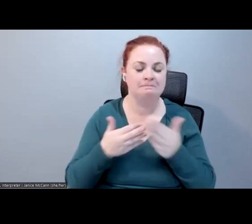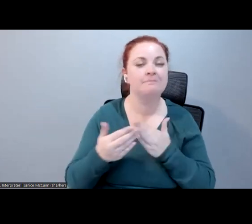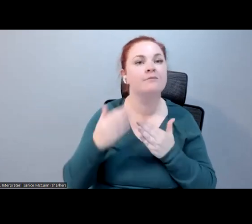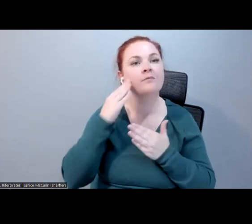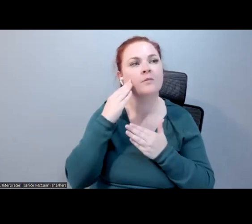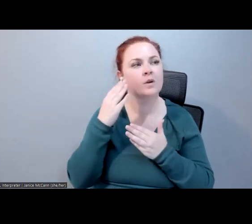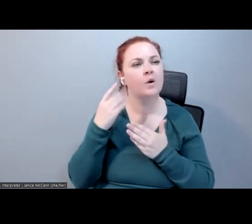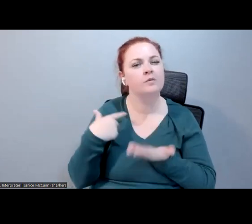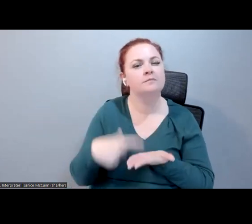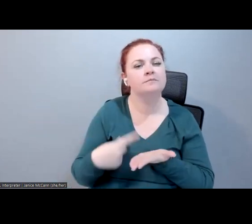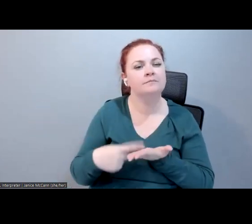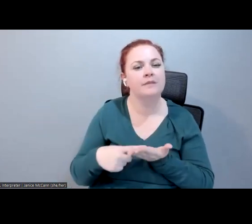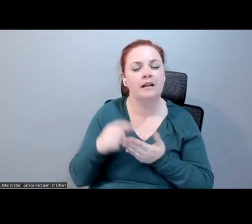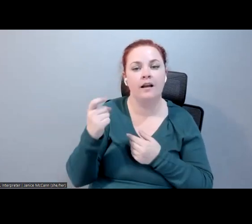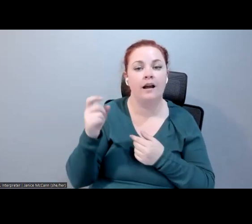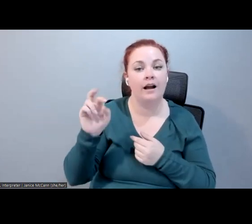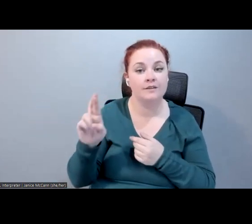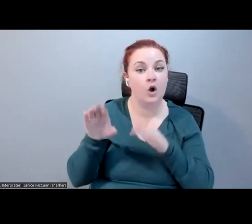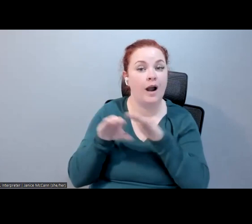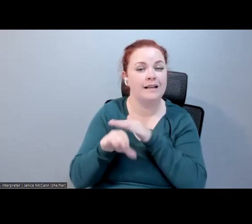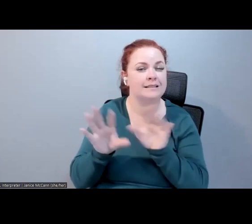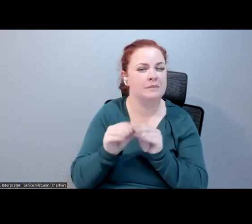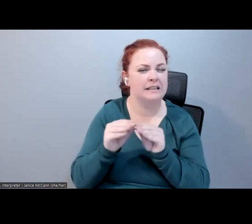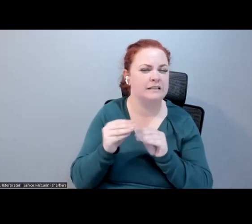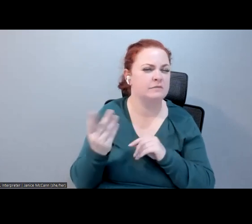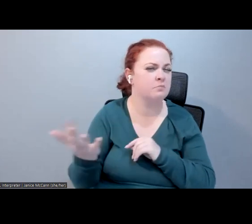the XR access meetings a while back, when we were talking in